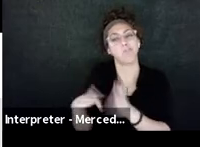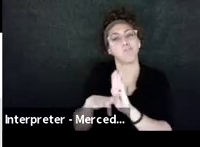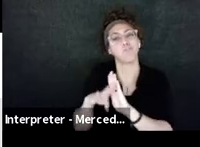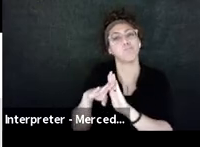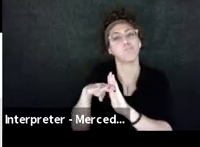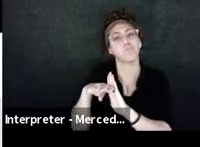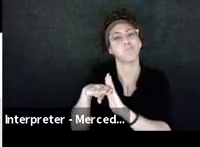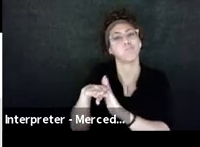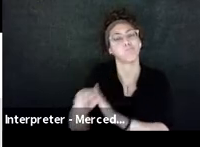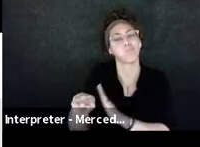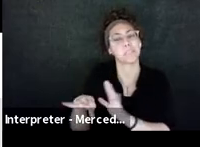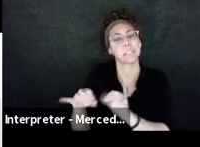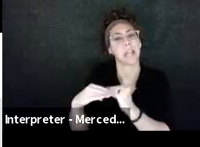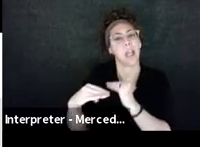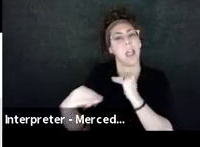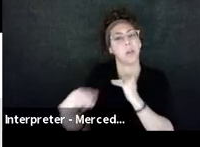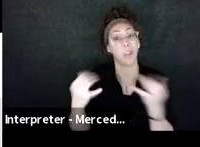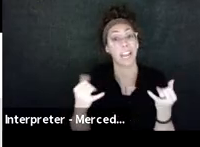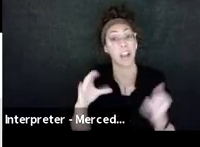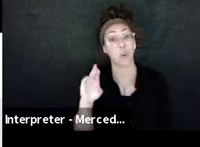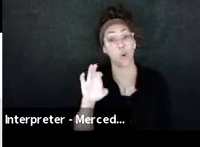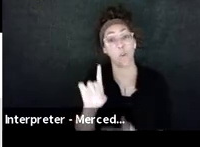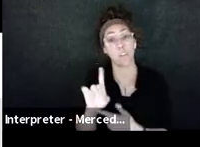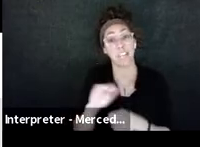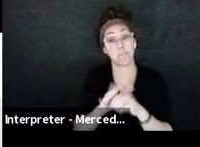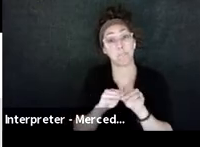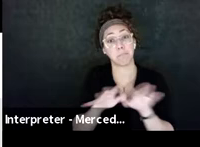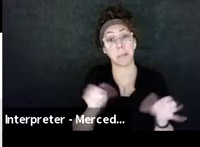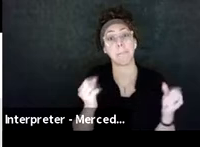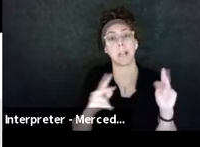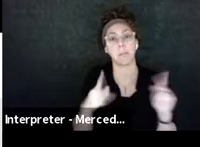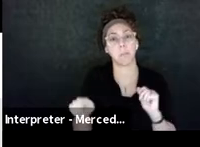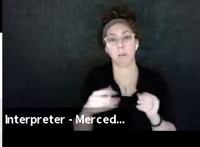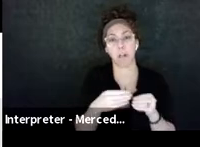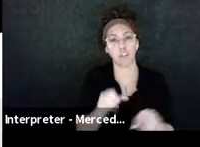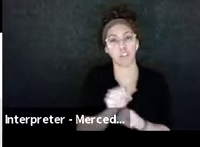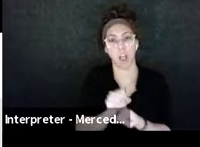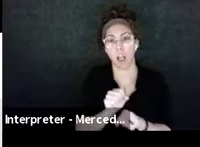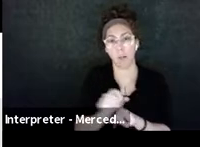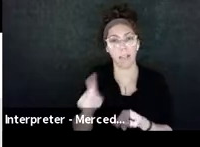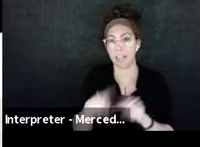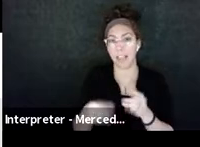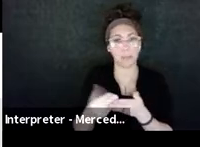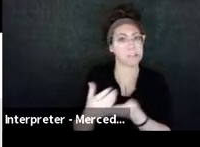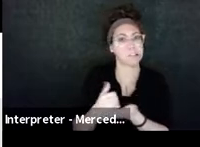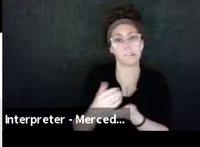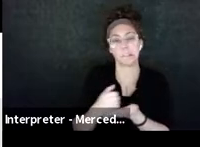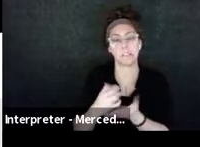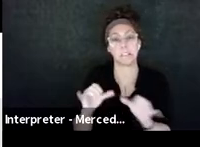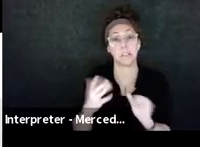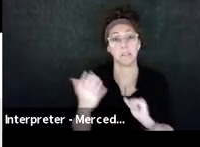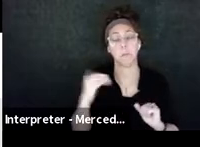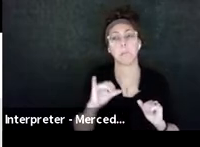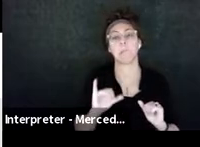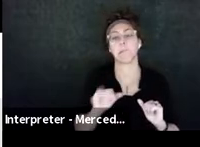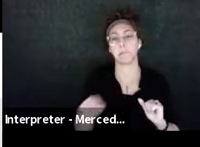maria.rodriguez: Like right now with Kobe. Many people lost their jobs and we're not able to keep generating the income that they used to have. So if they were to get a 30 day notice